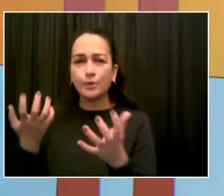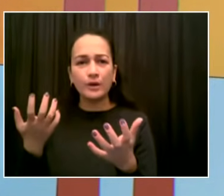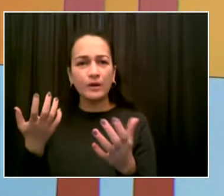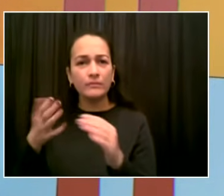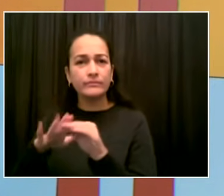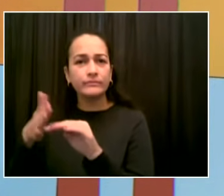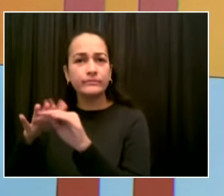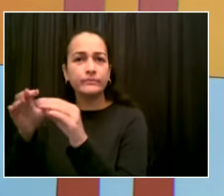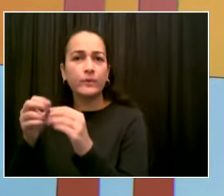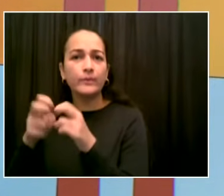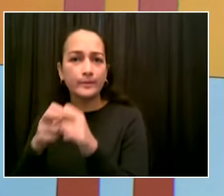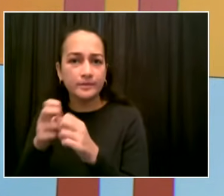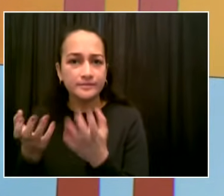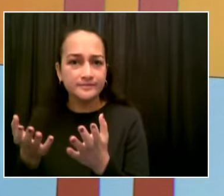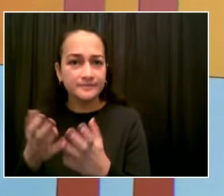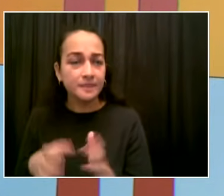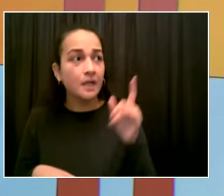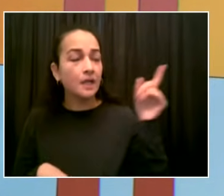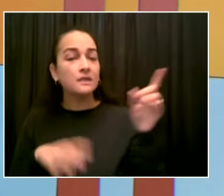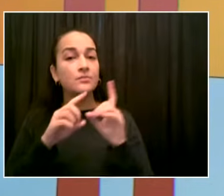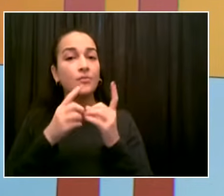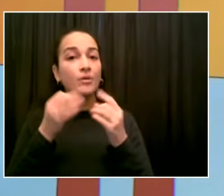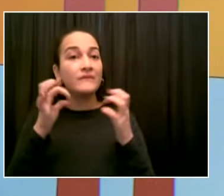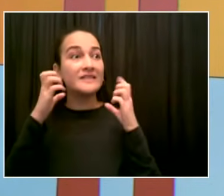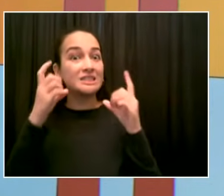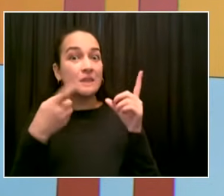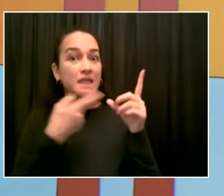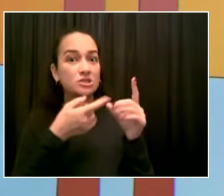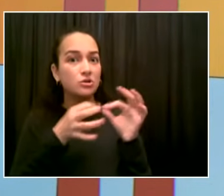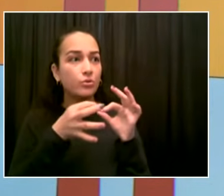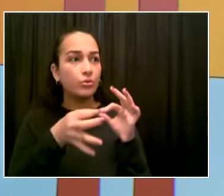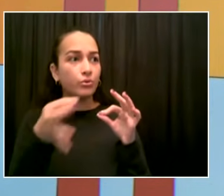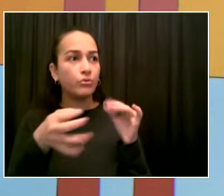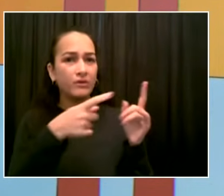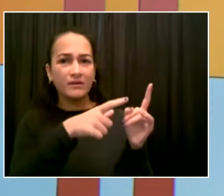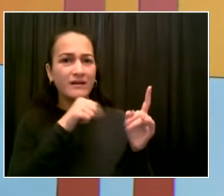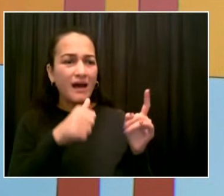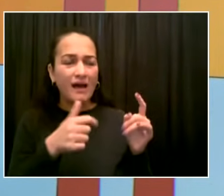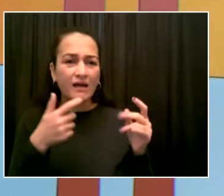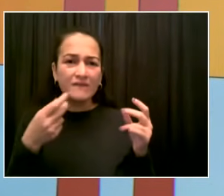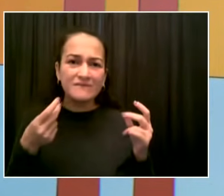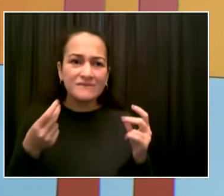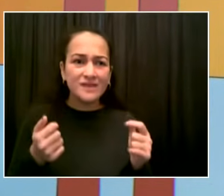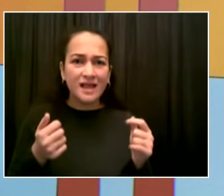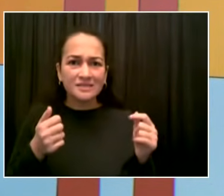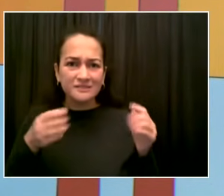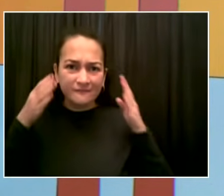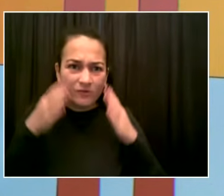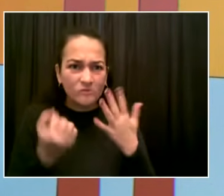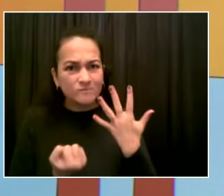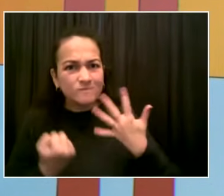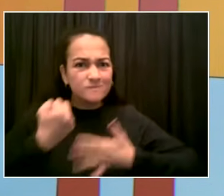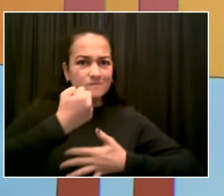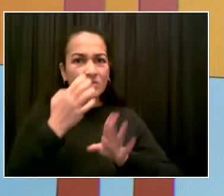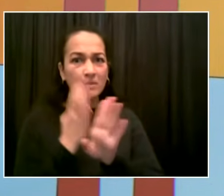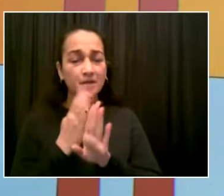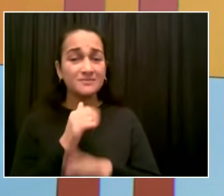THINKING IT'S OKAY, SIMPLY NOT TO PROVIDE SUCH AN ESSENTIAL AND REQUIRED SERVICE. I APPRECIATE THE QUTESION.